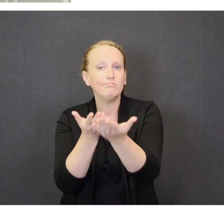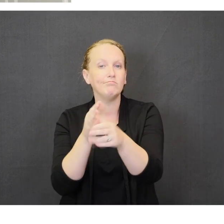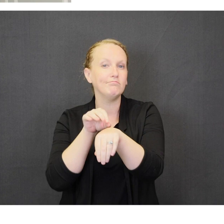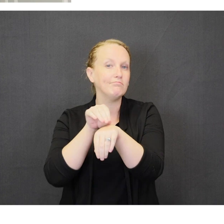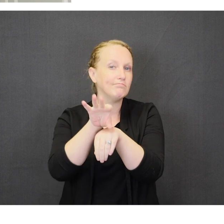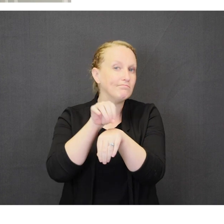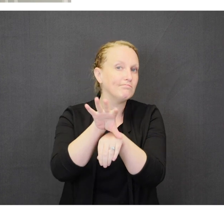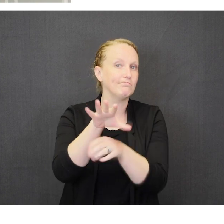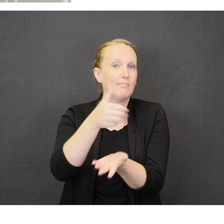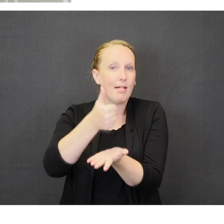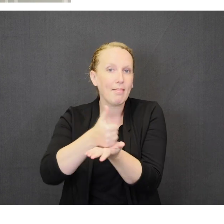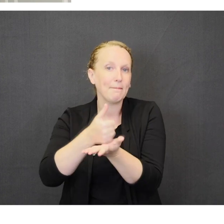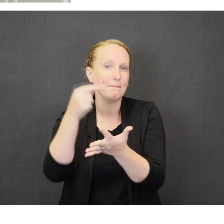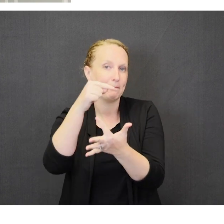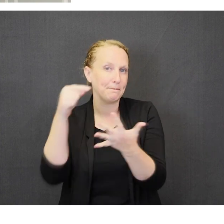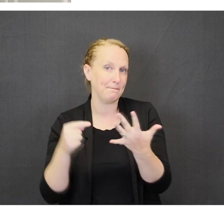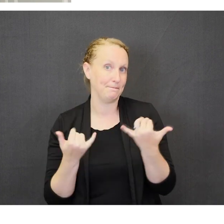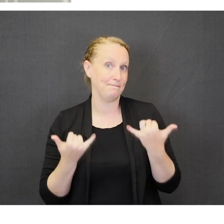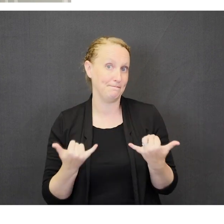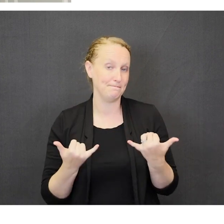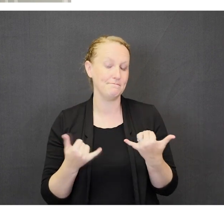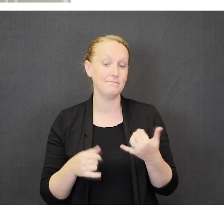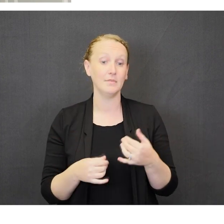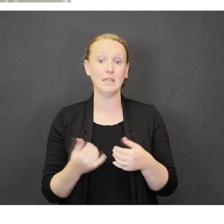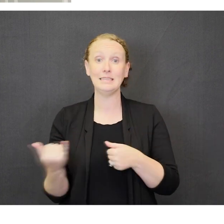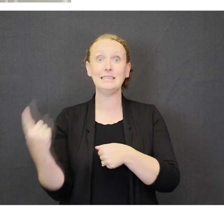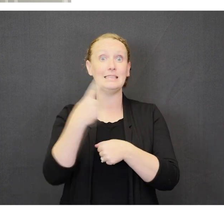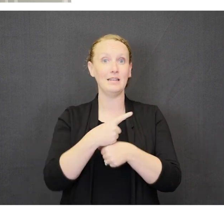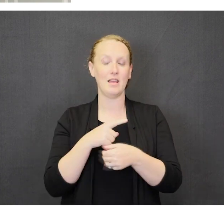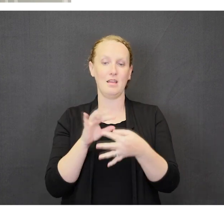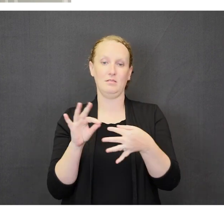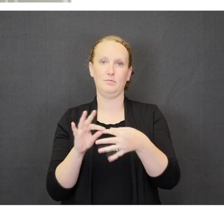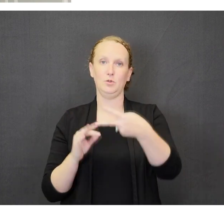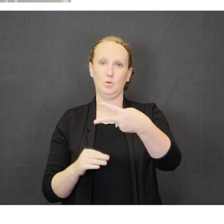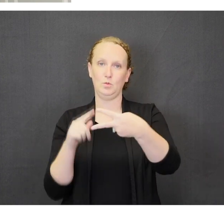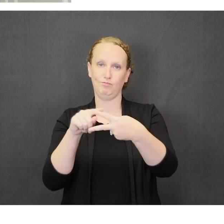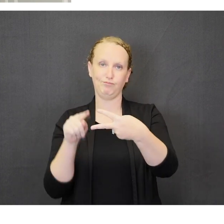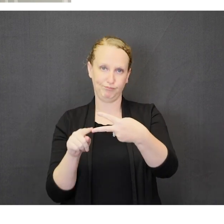help in all of this and so I want to talk about two things that are really